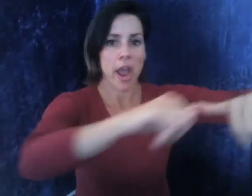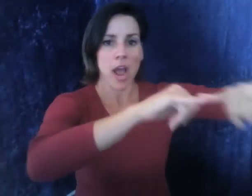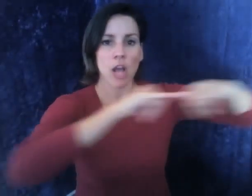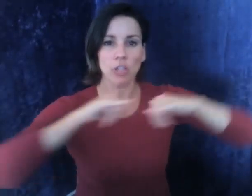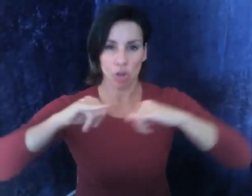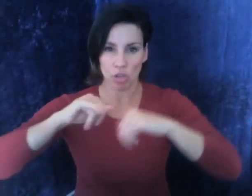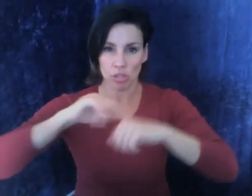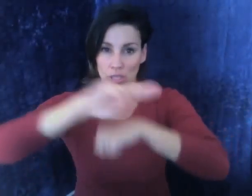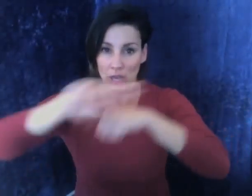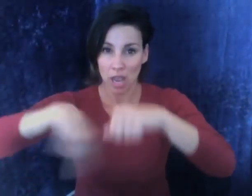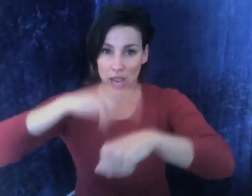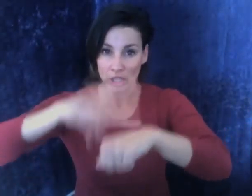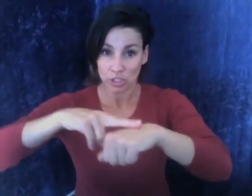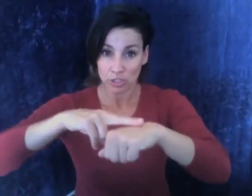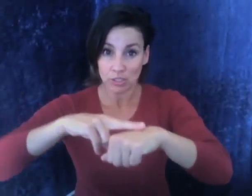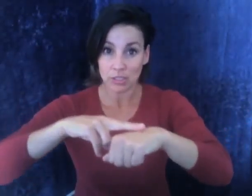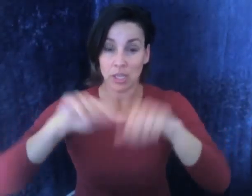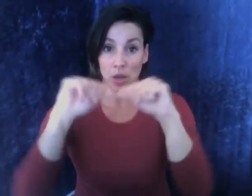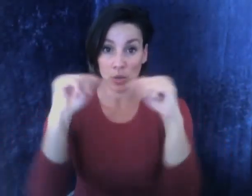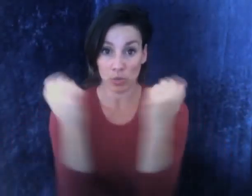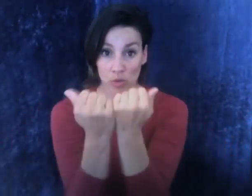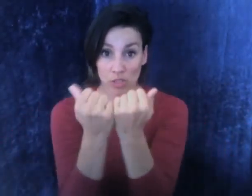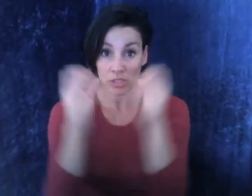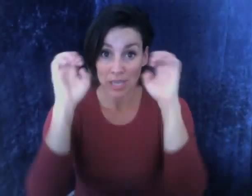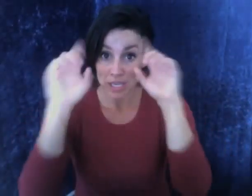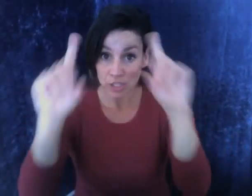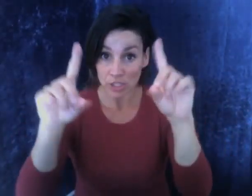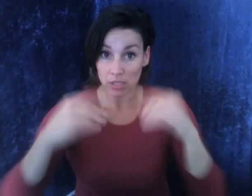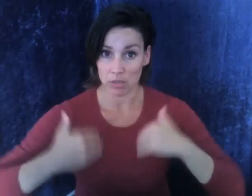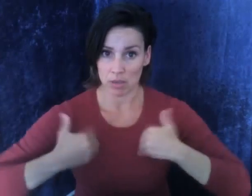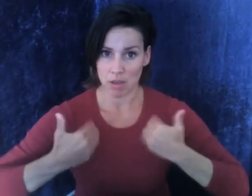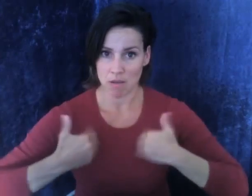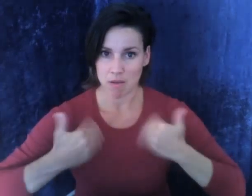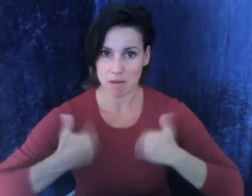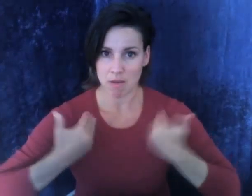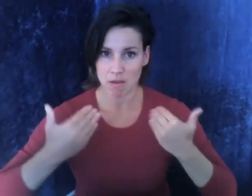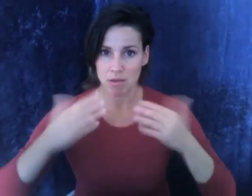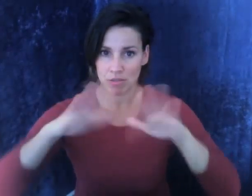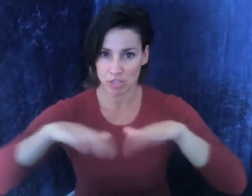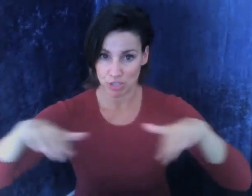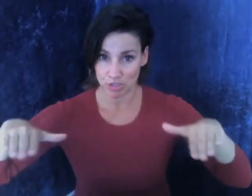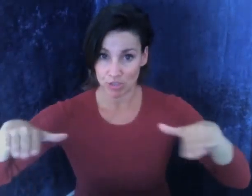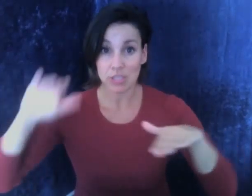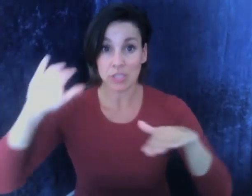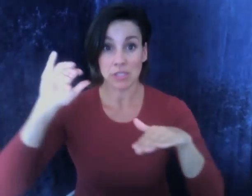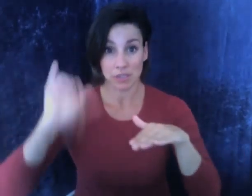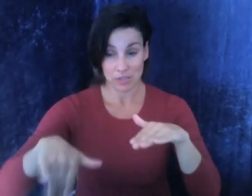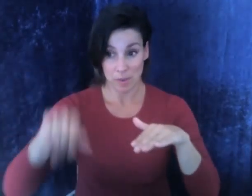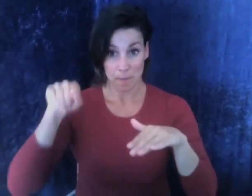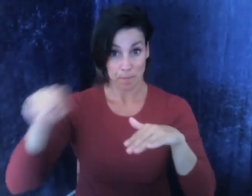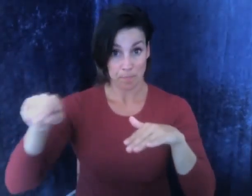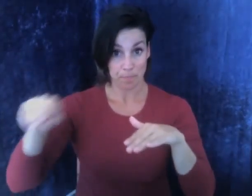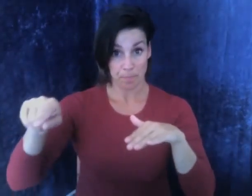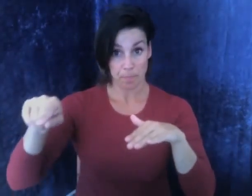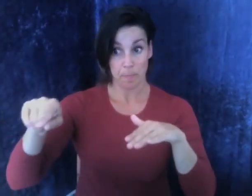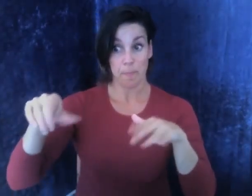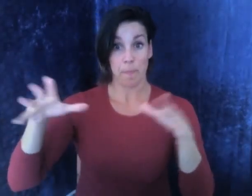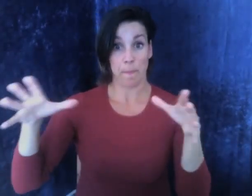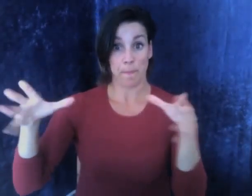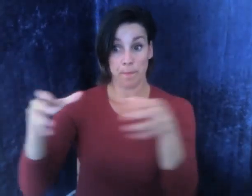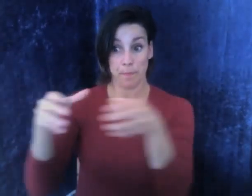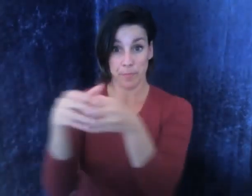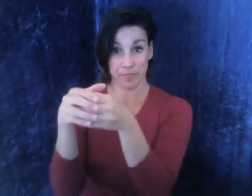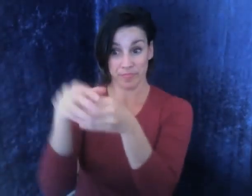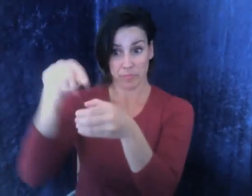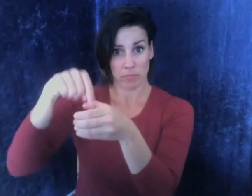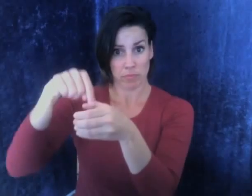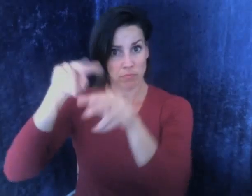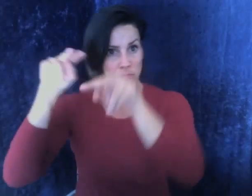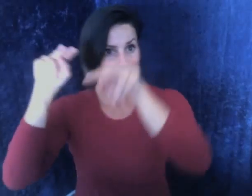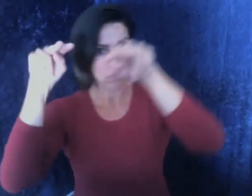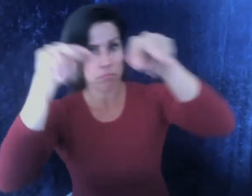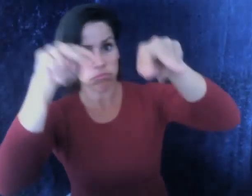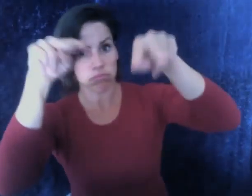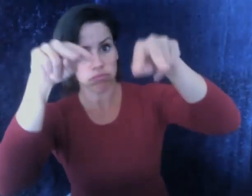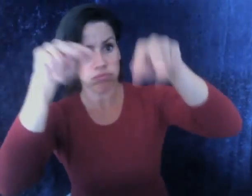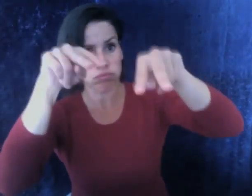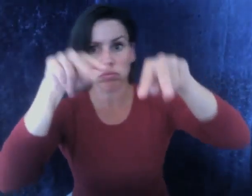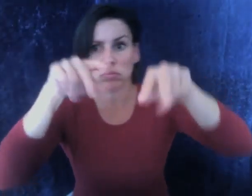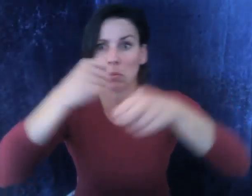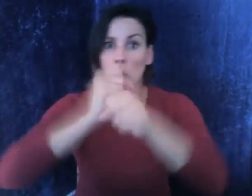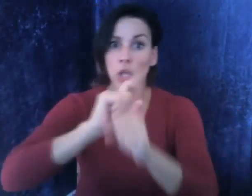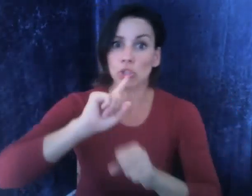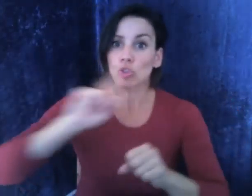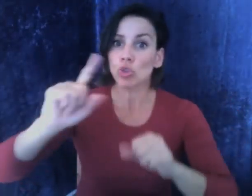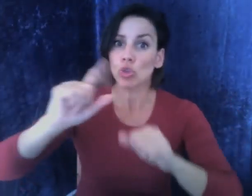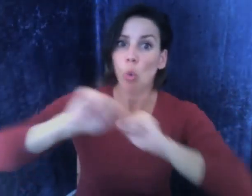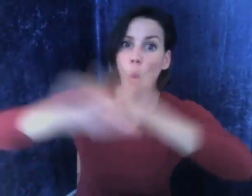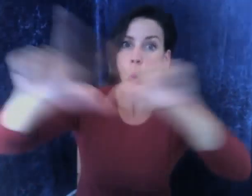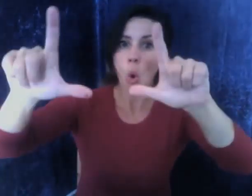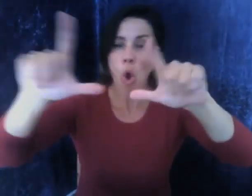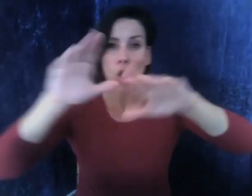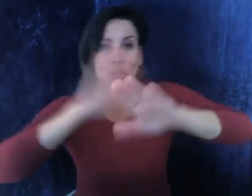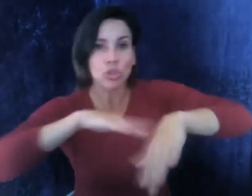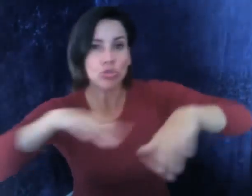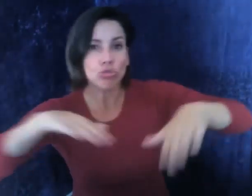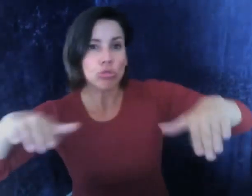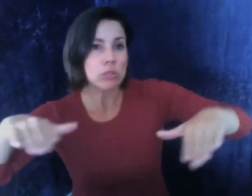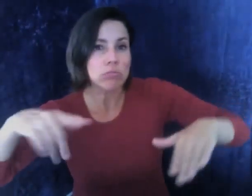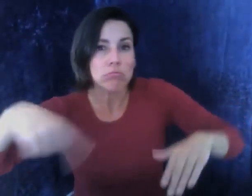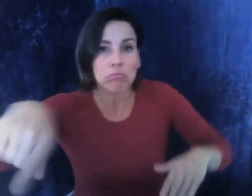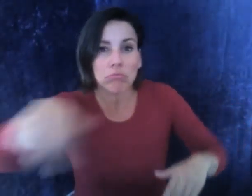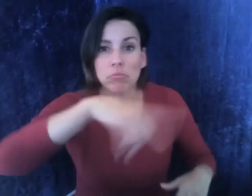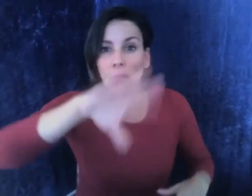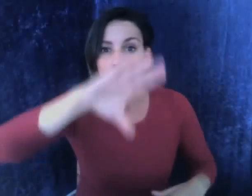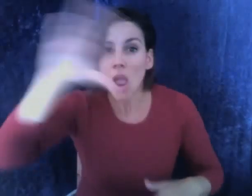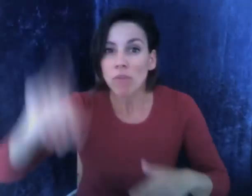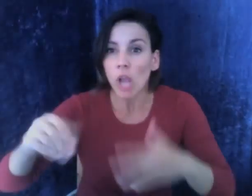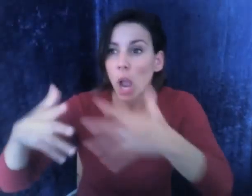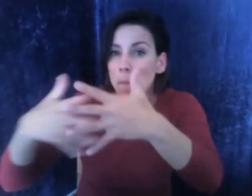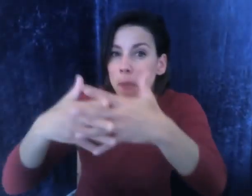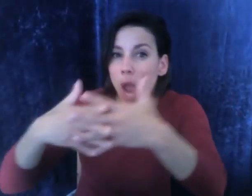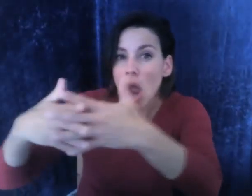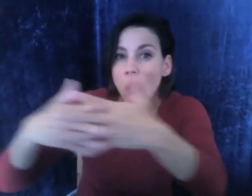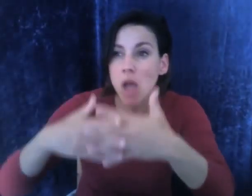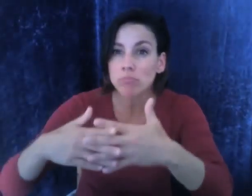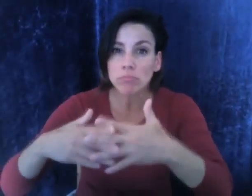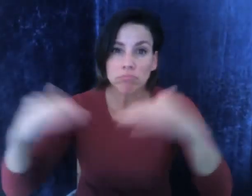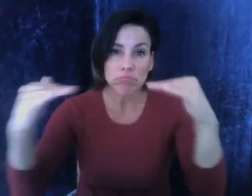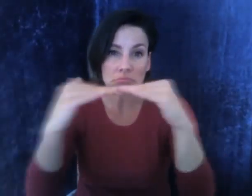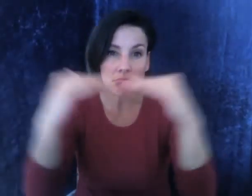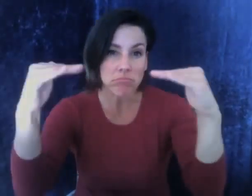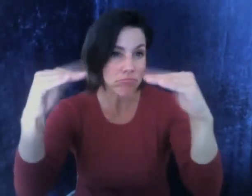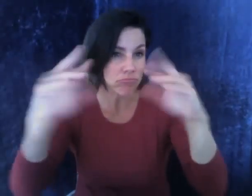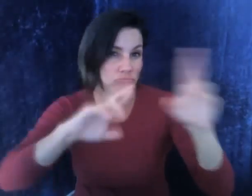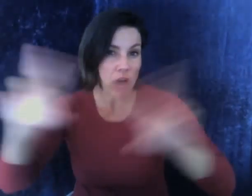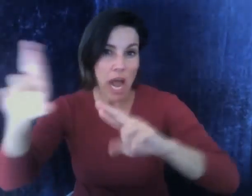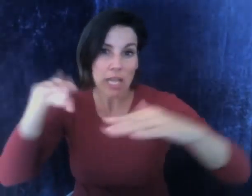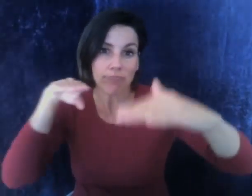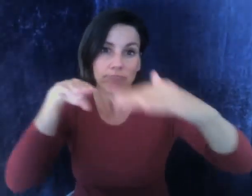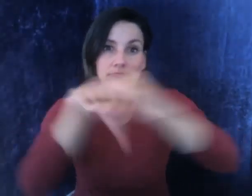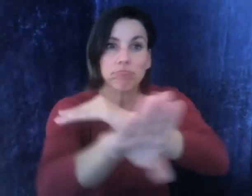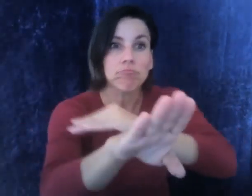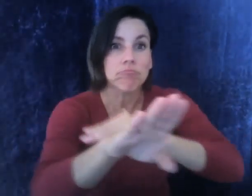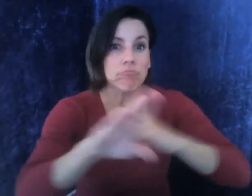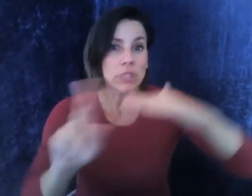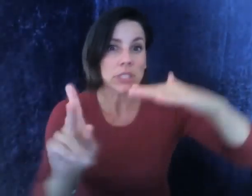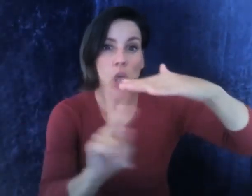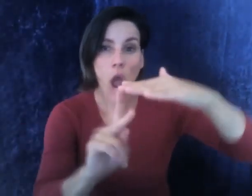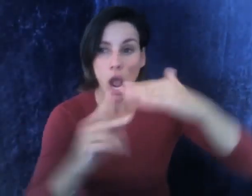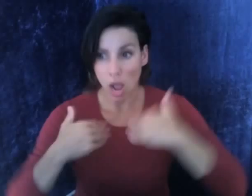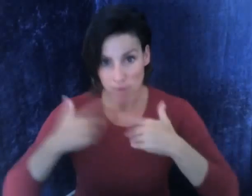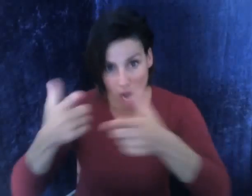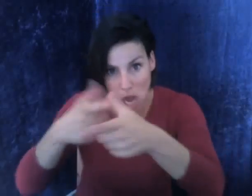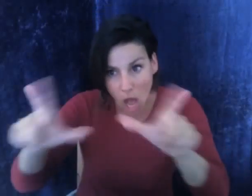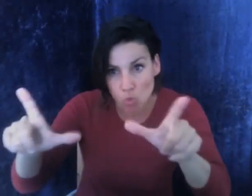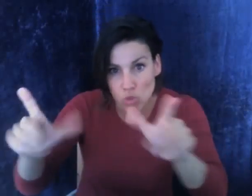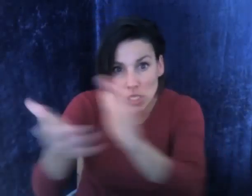NAEYC oversees that standards are applied to all children to be ready before enrolling in school.